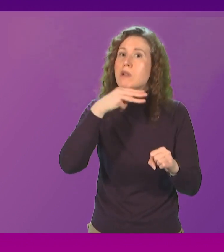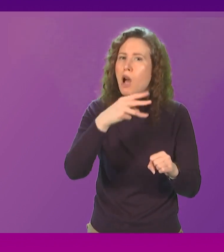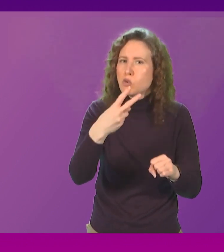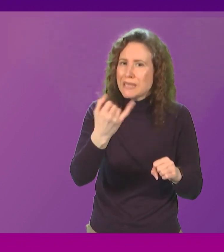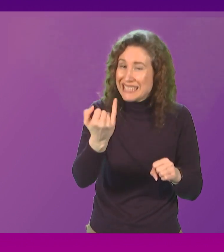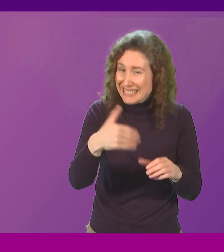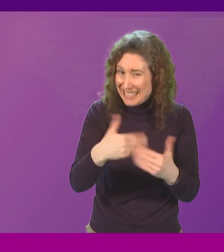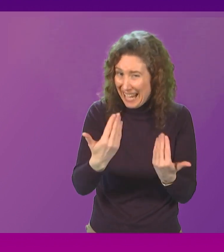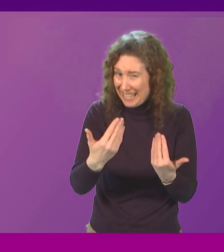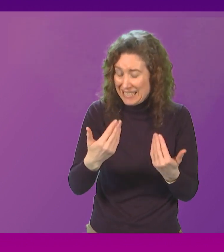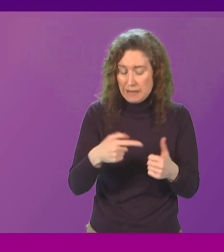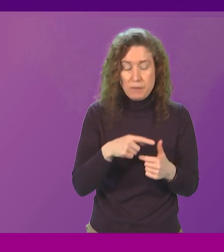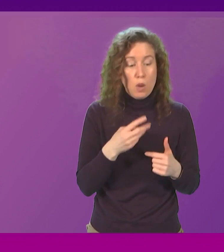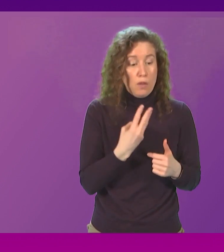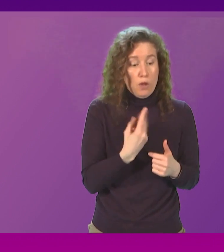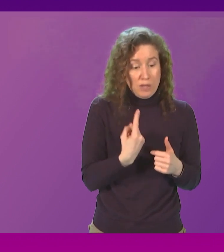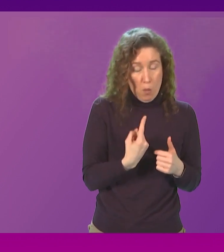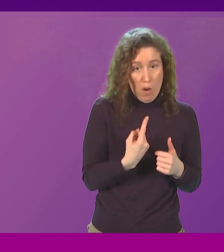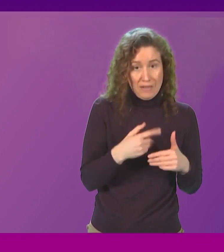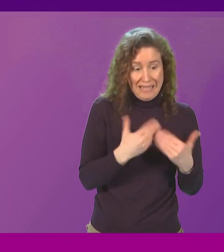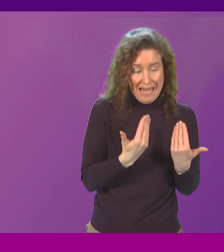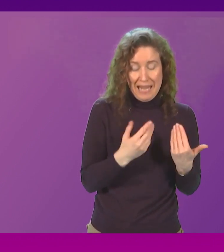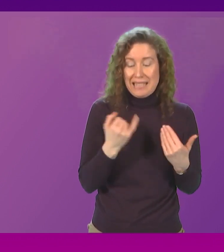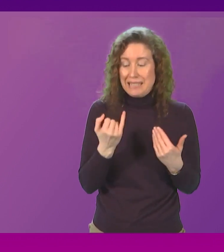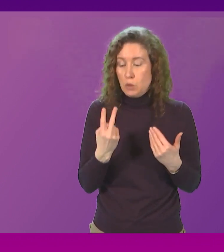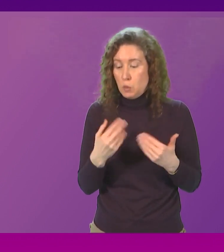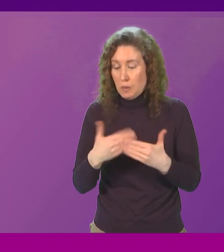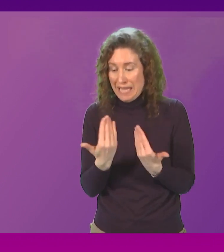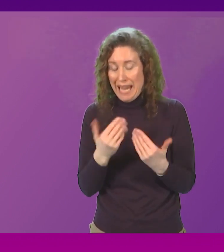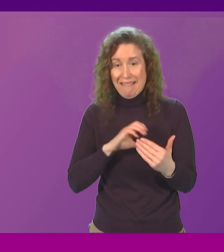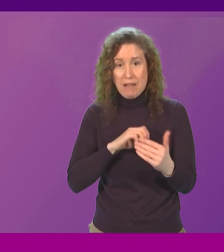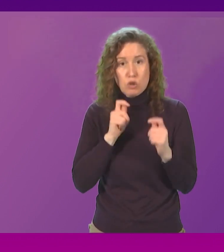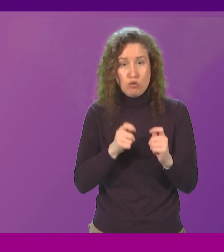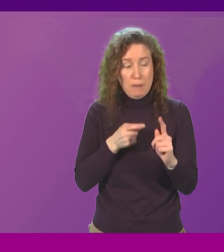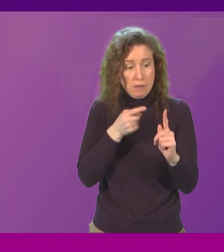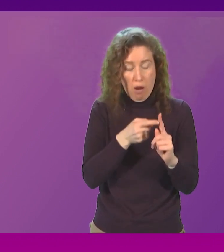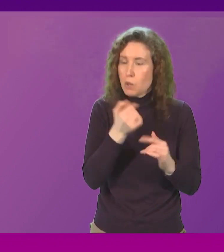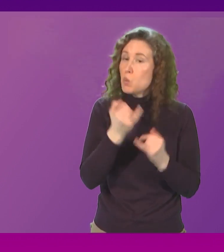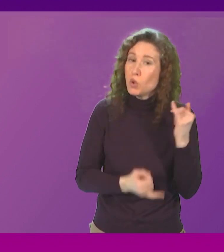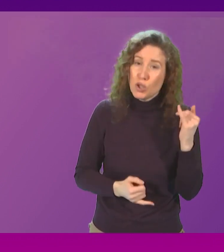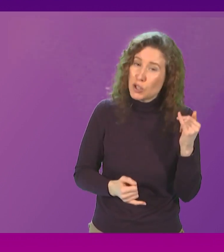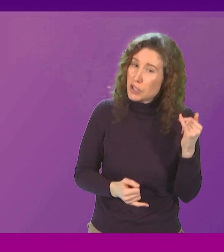Figures for achieving the 31-day and 62-day cancer treatment targets are at their worst ever.